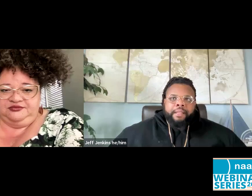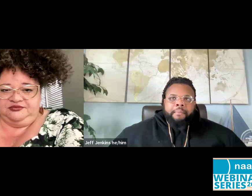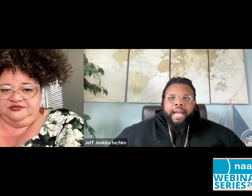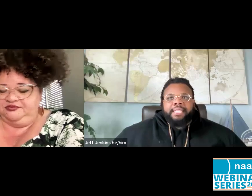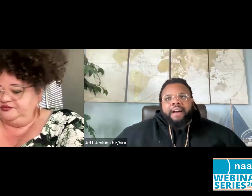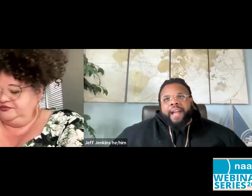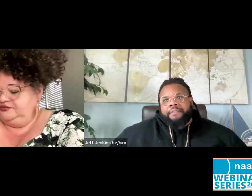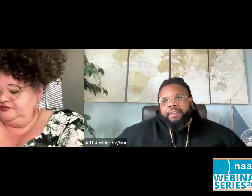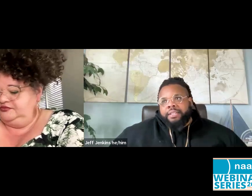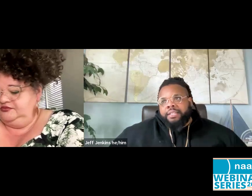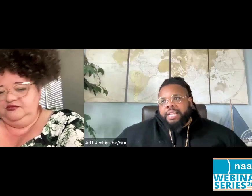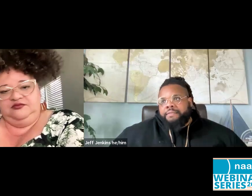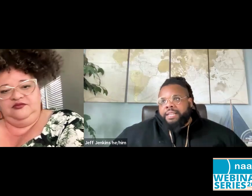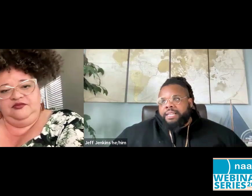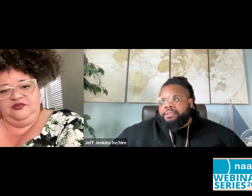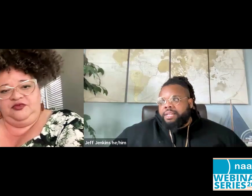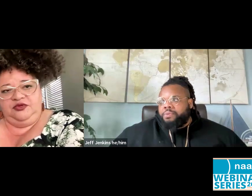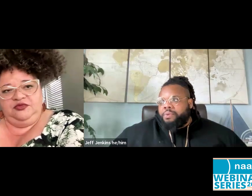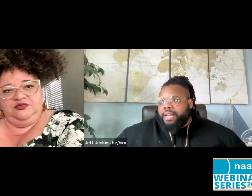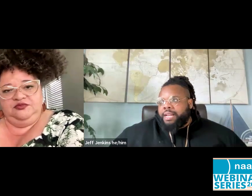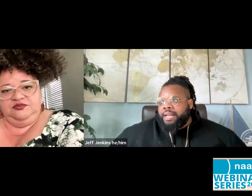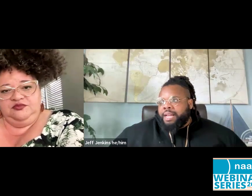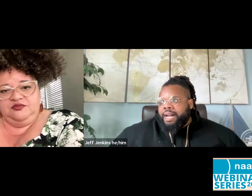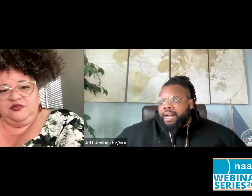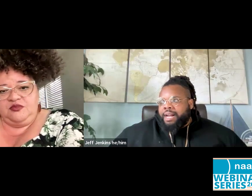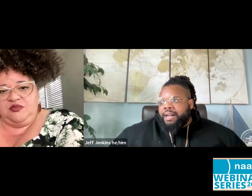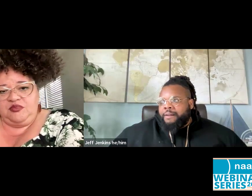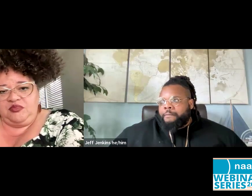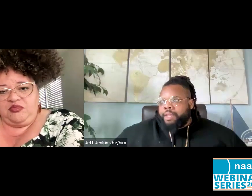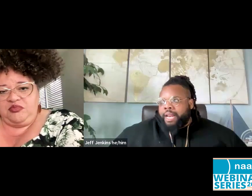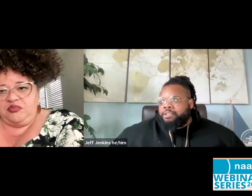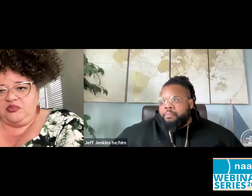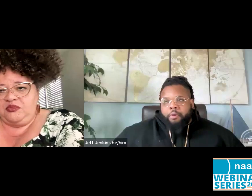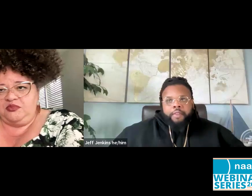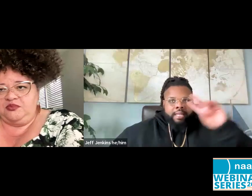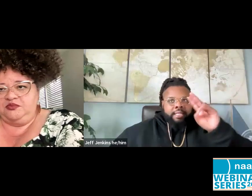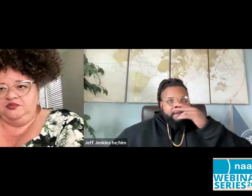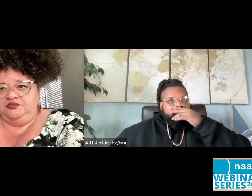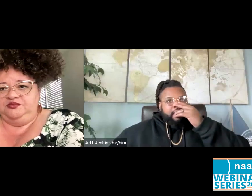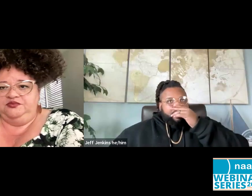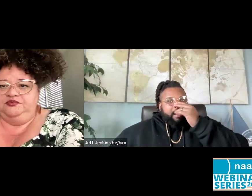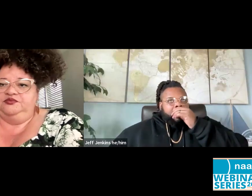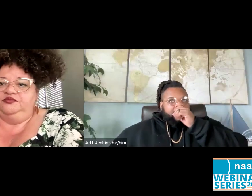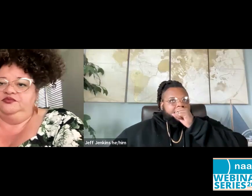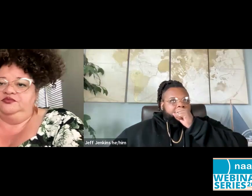But like South Africa definitely is is one. And I saw both ends of it.